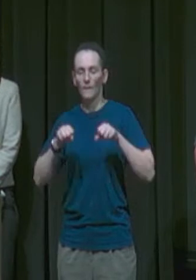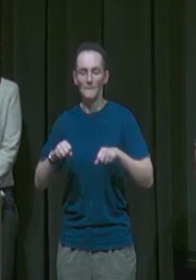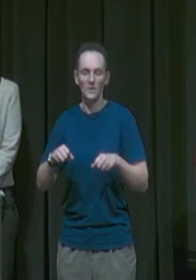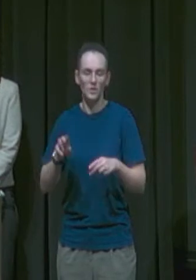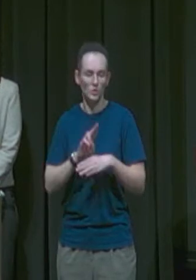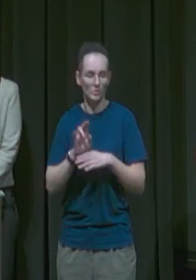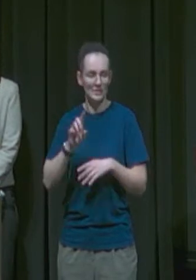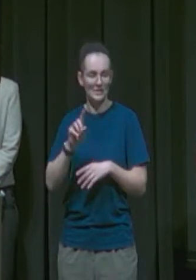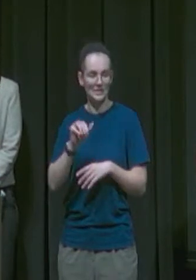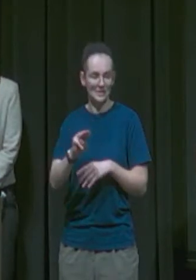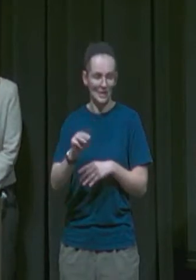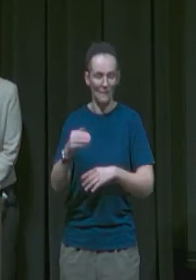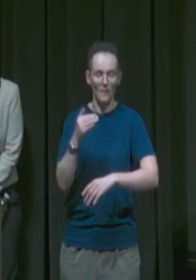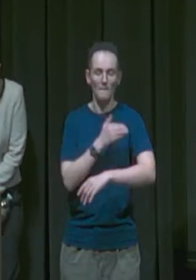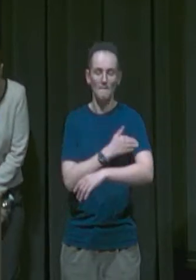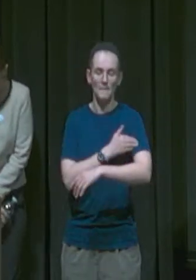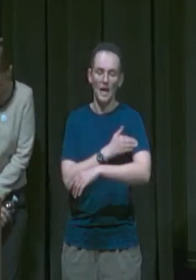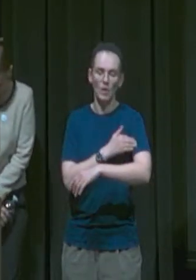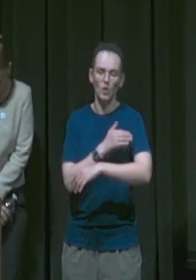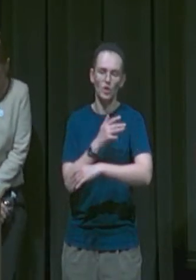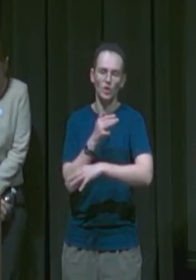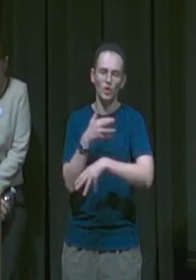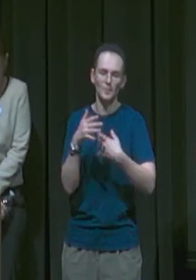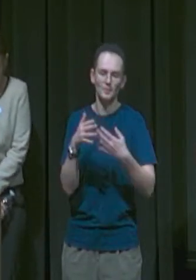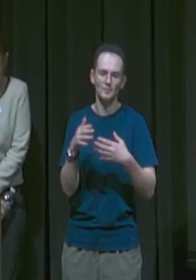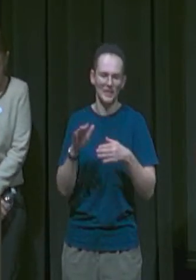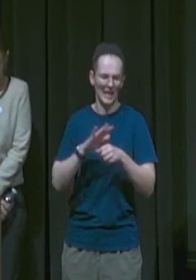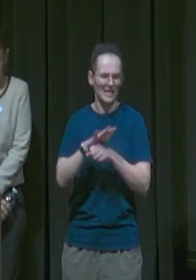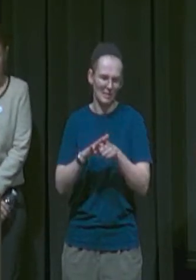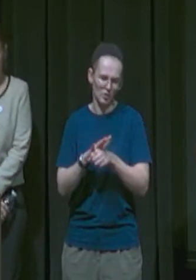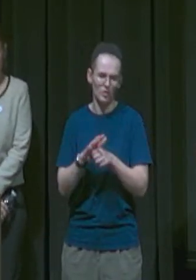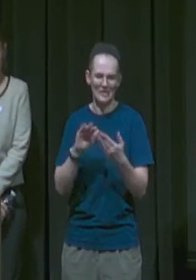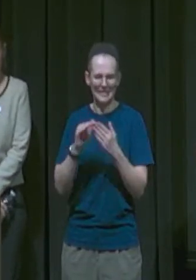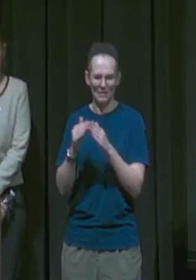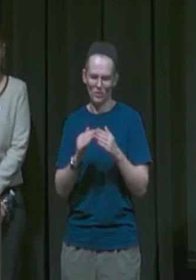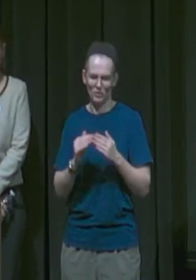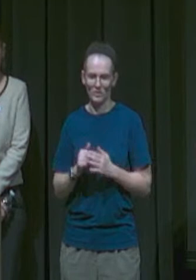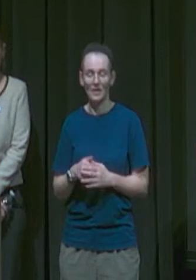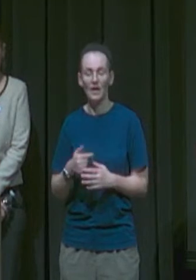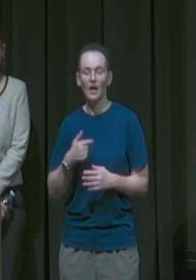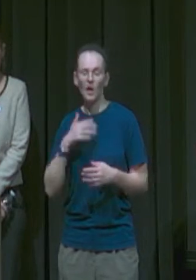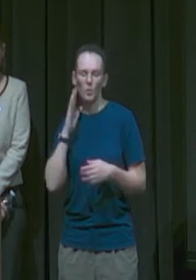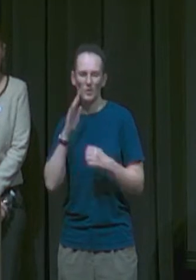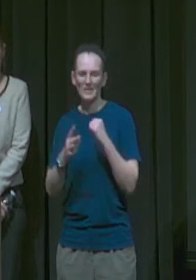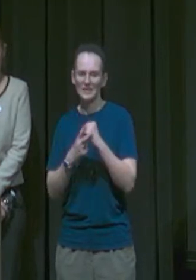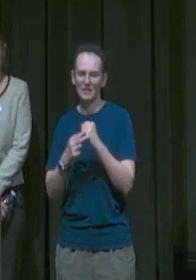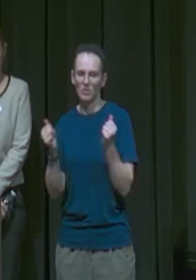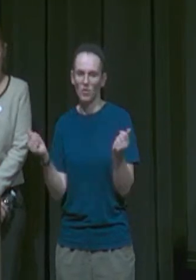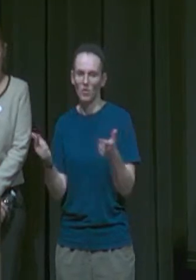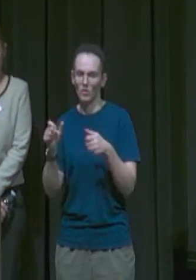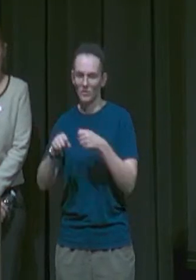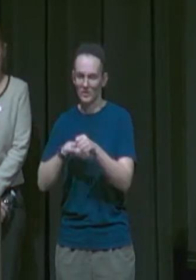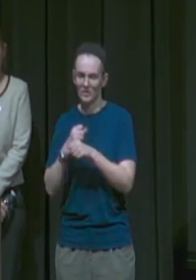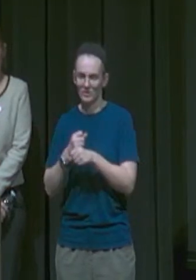the dam to power um a neighborhood I'm going to save you all the years that was in court